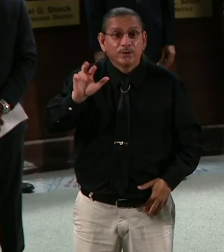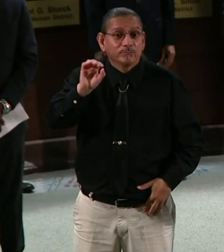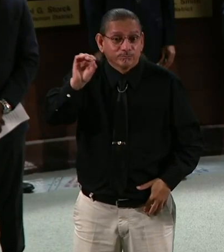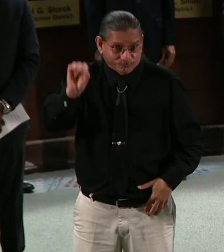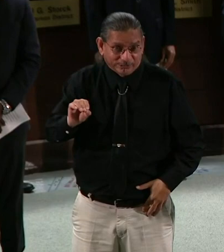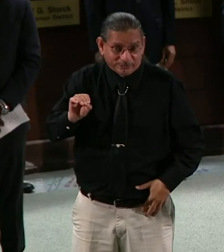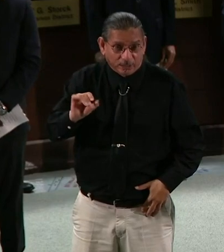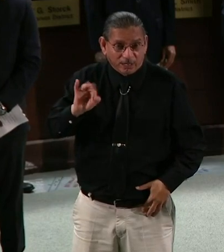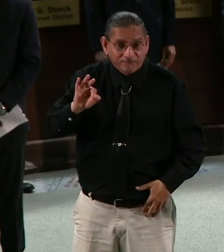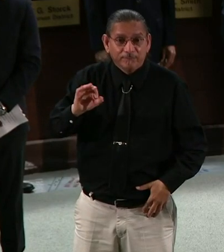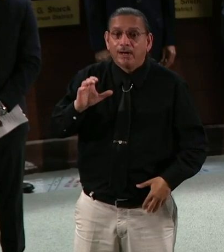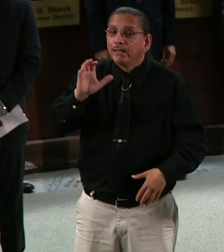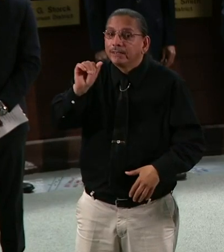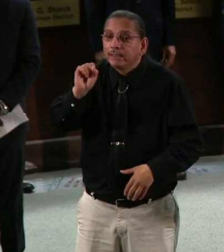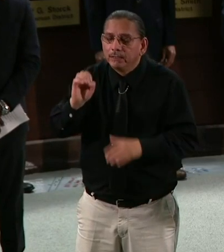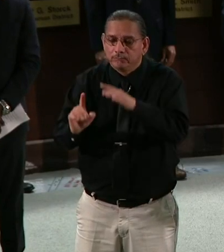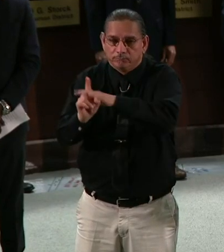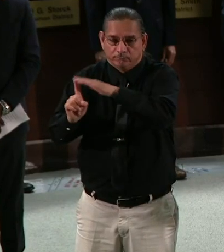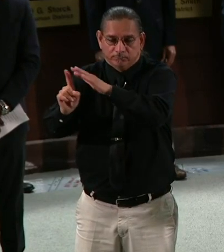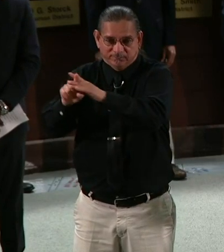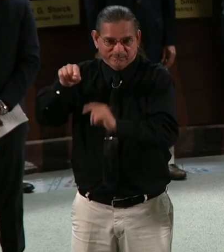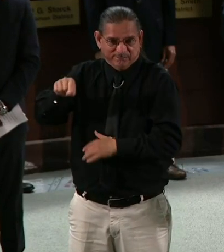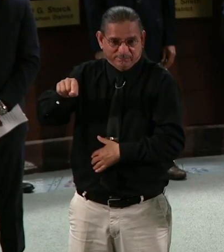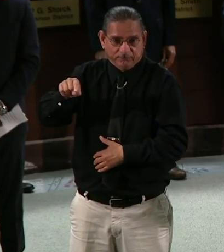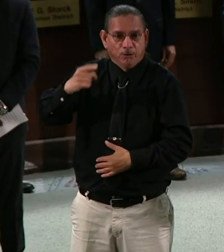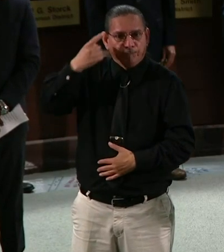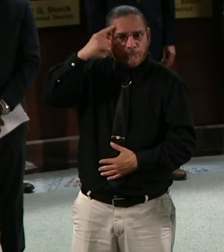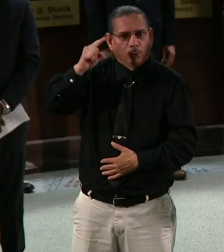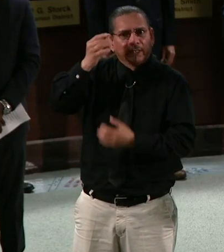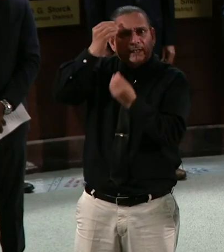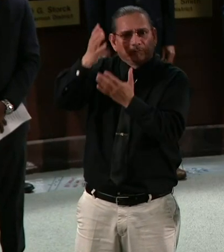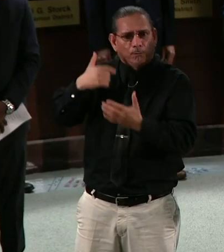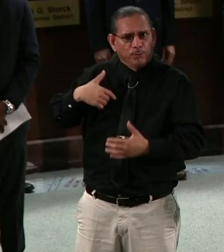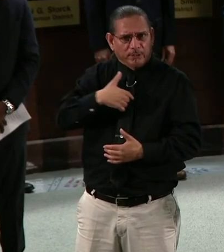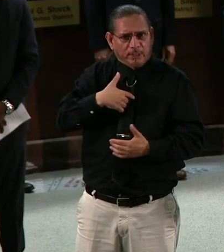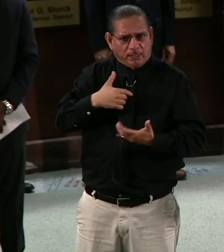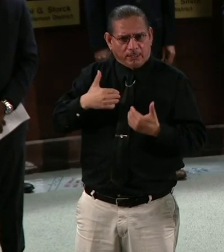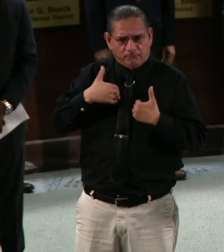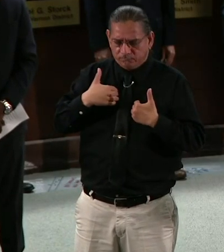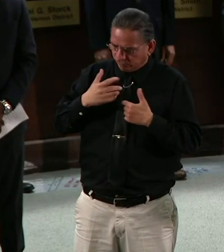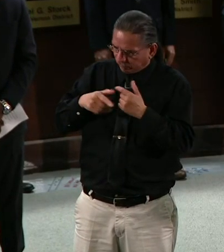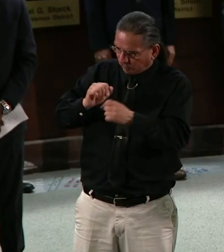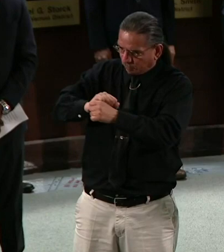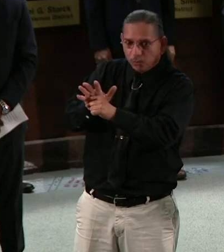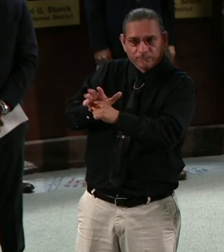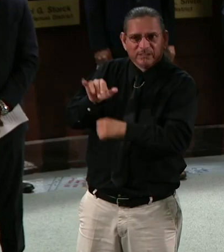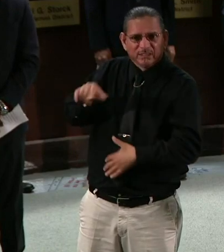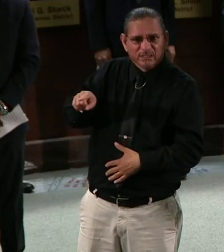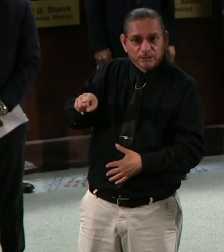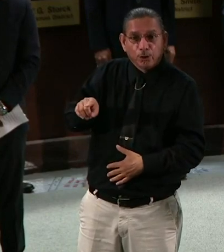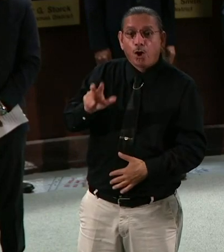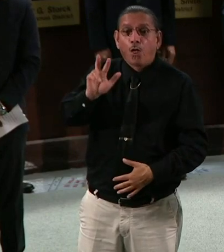FORTY THREE TO MAKE FORTY FIVE POINT 3% OF THE CASES FOR WHICH